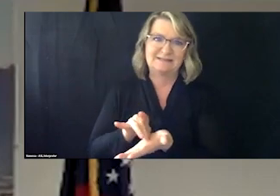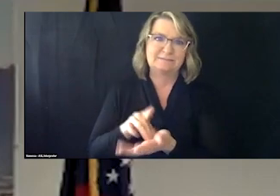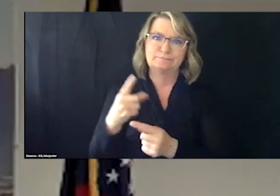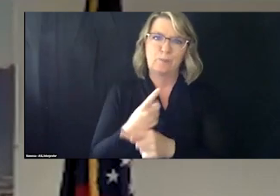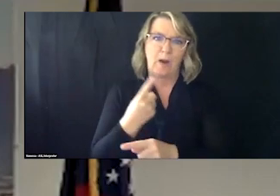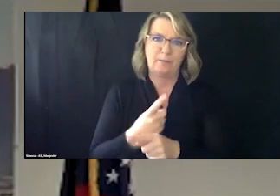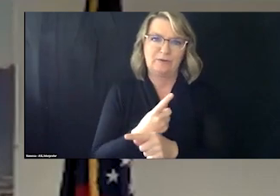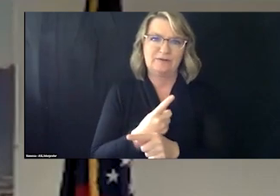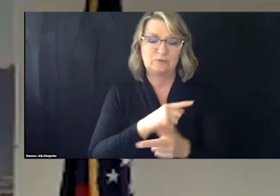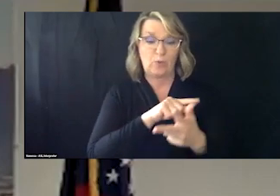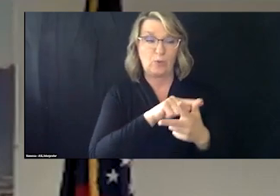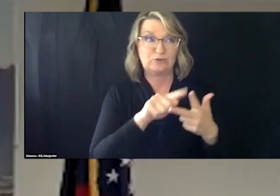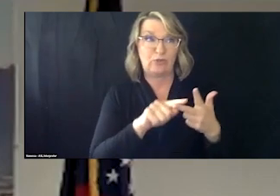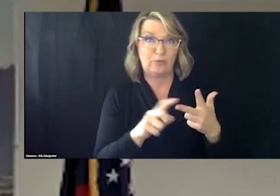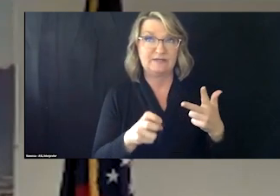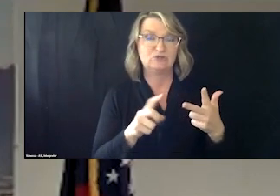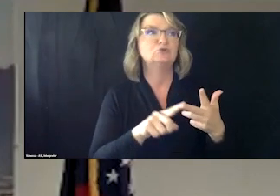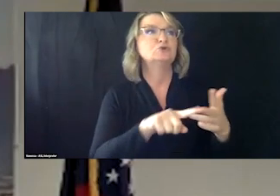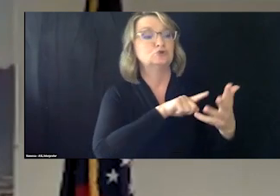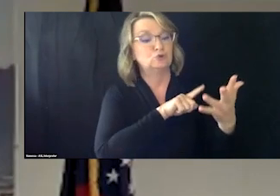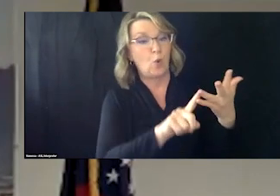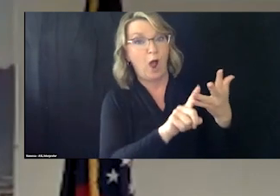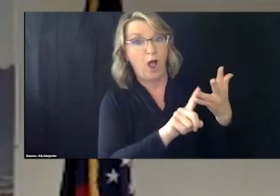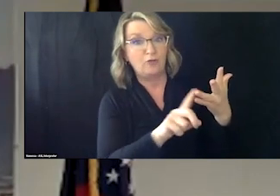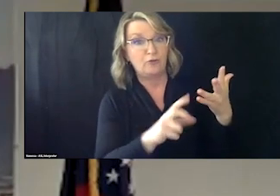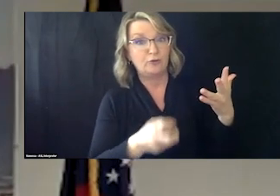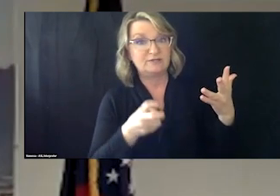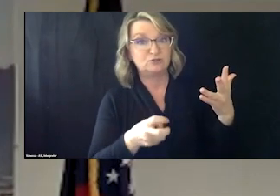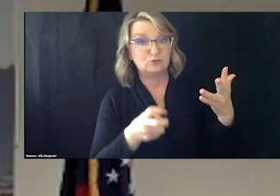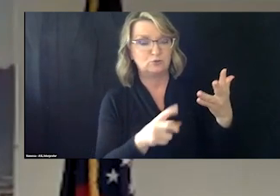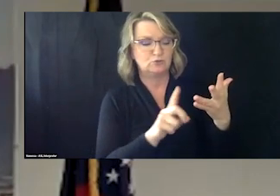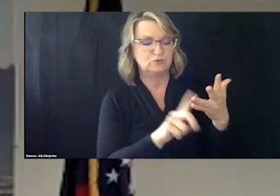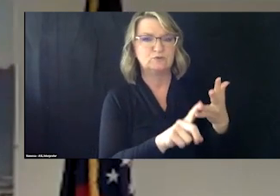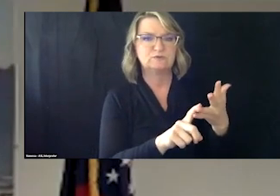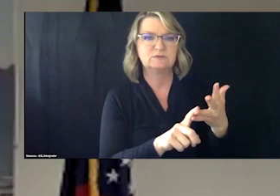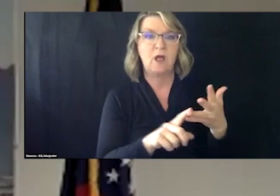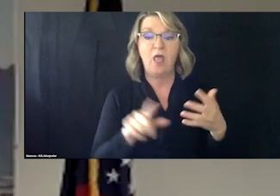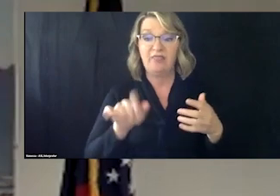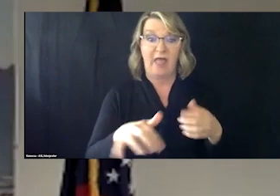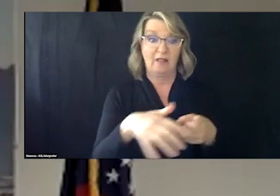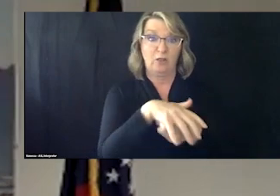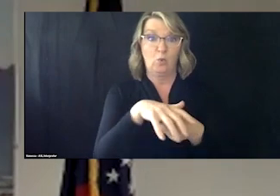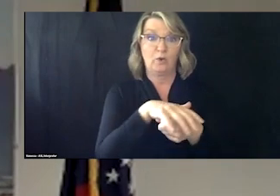the issues there are two other issues was um the on-site tabulator itself so when we brought all